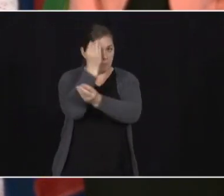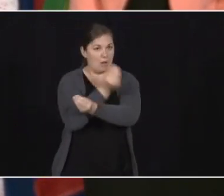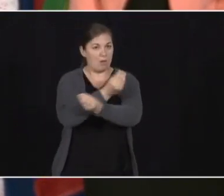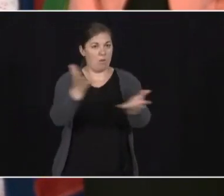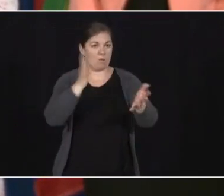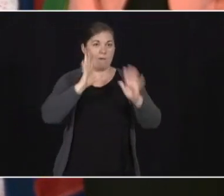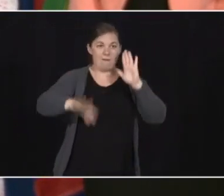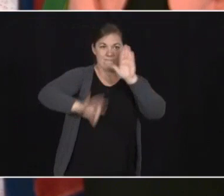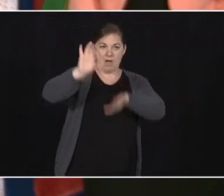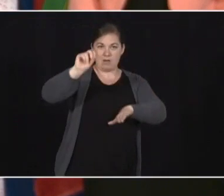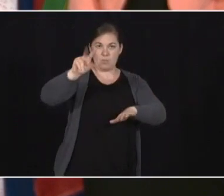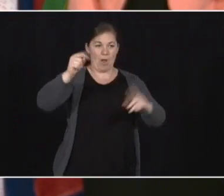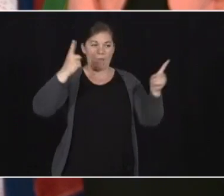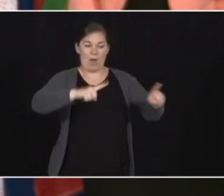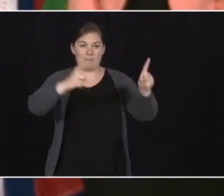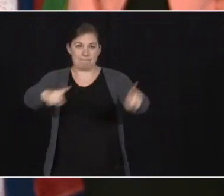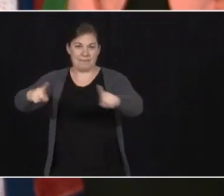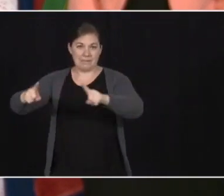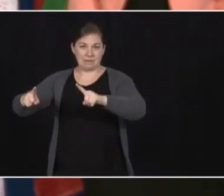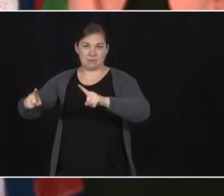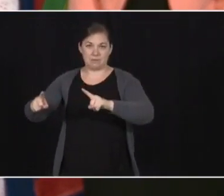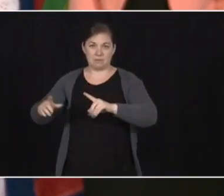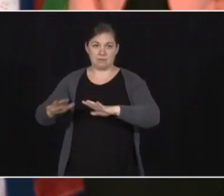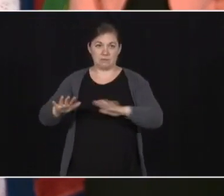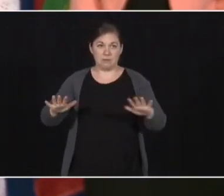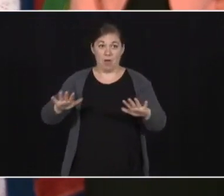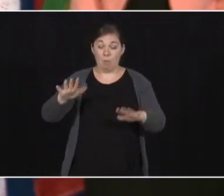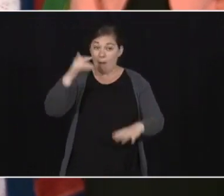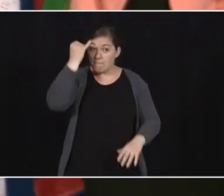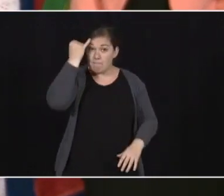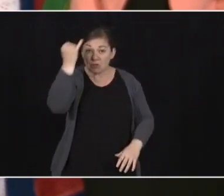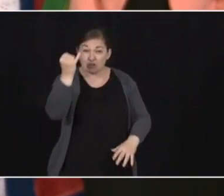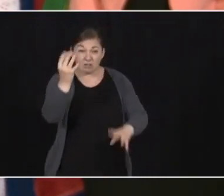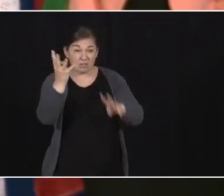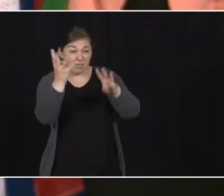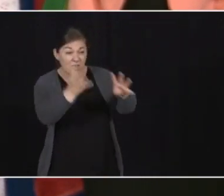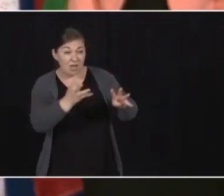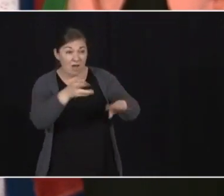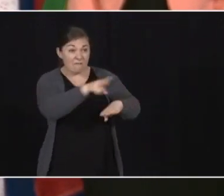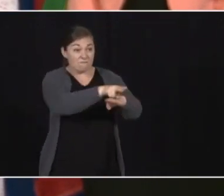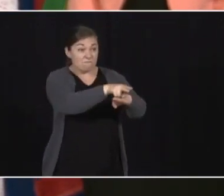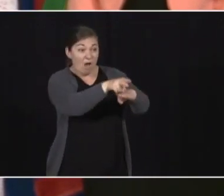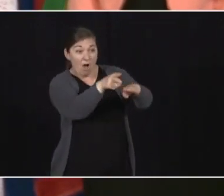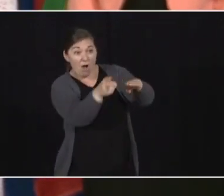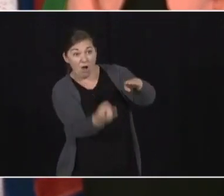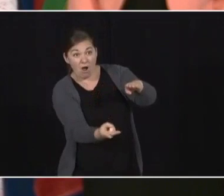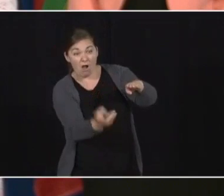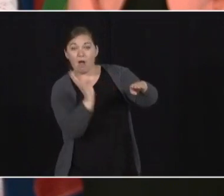That's what I'm going to tell them. I'm telling them that right now. We will get to the bottom of it.